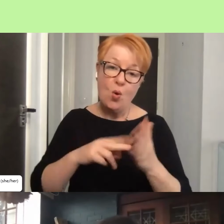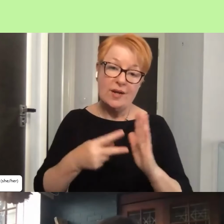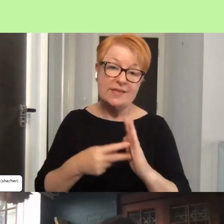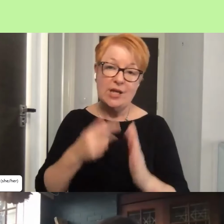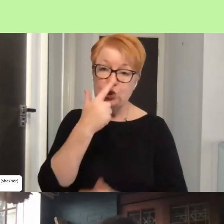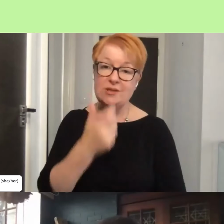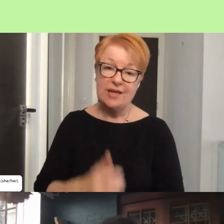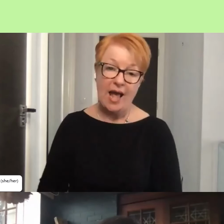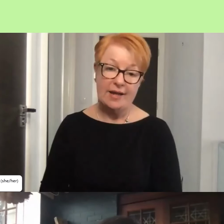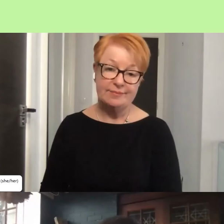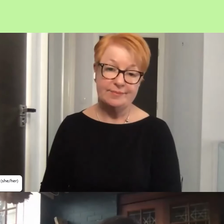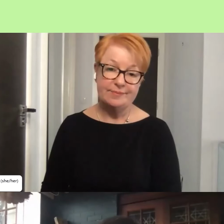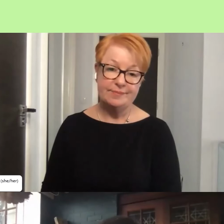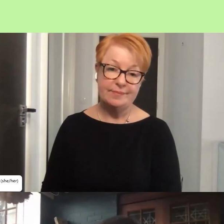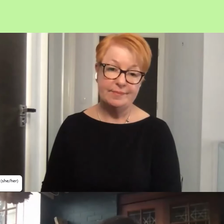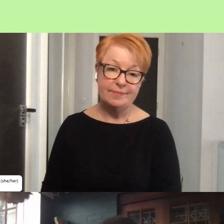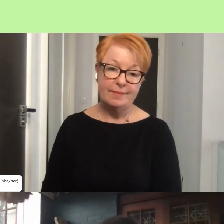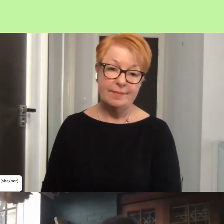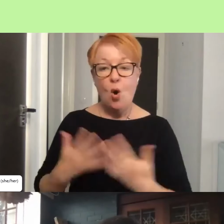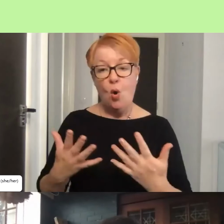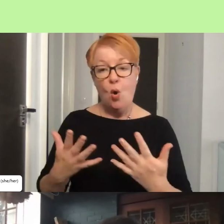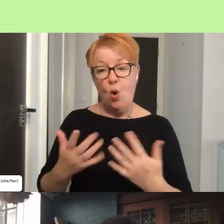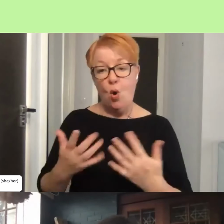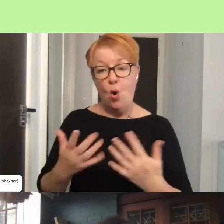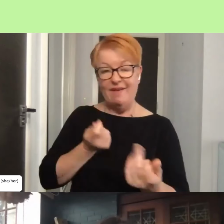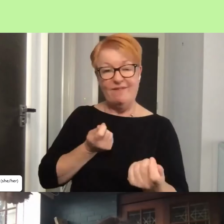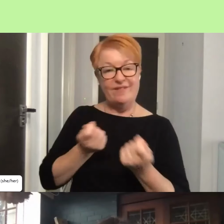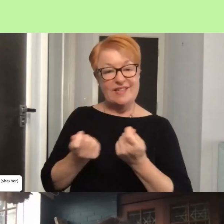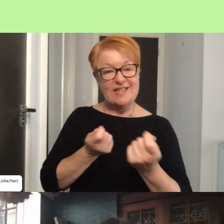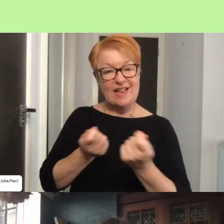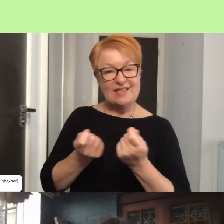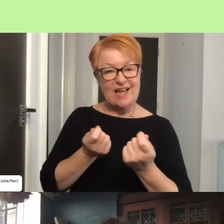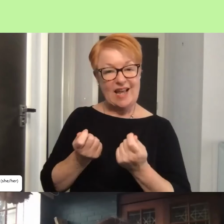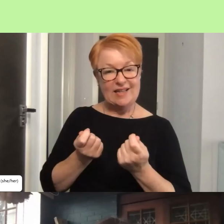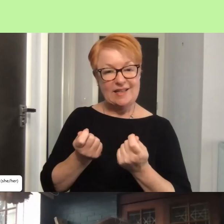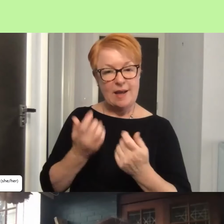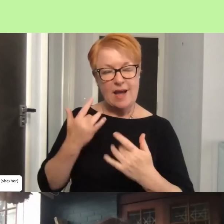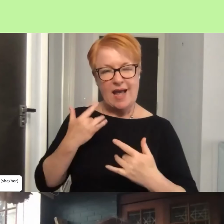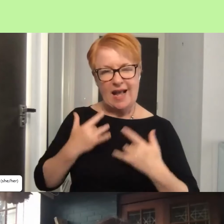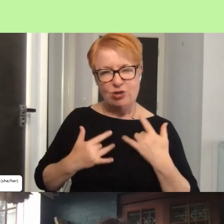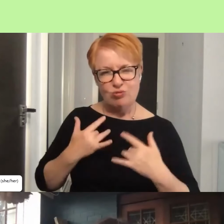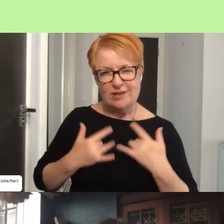You can also facilitate for them that this is really interesting because I think I think